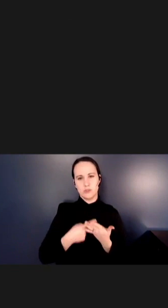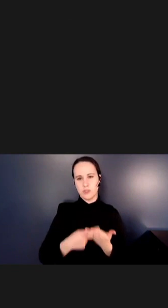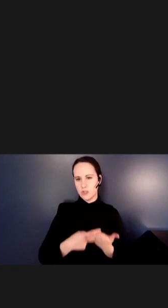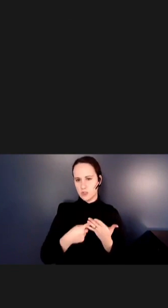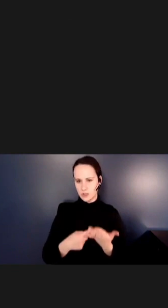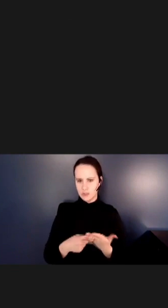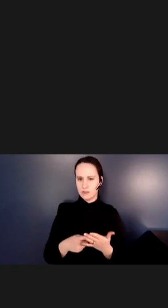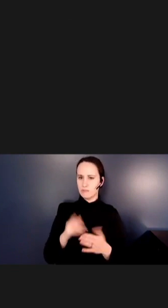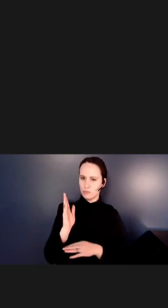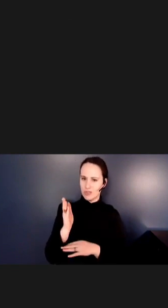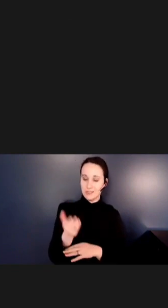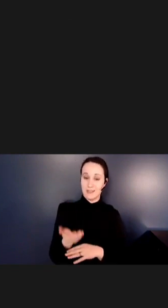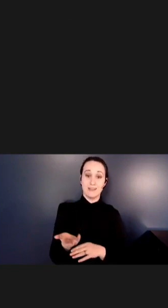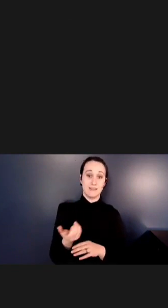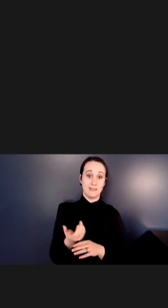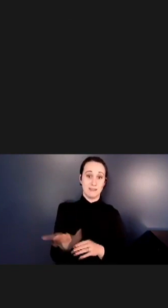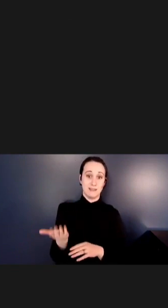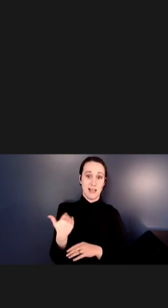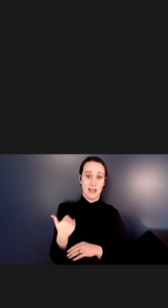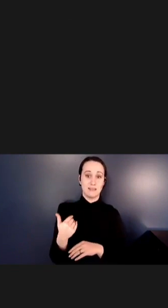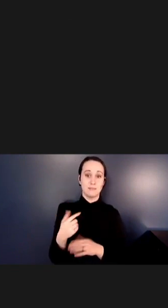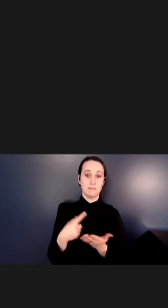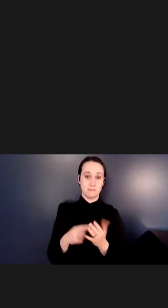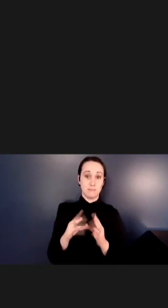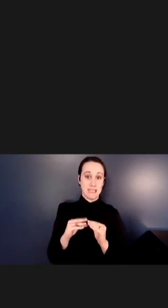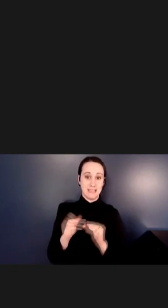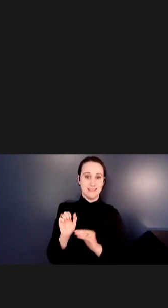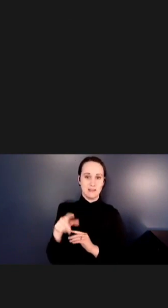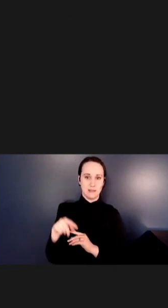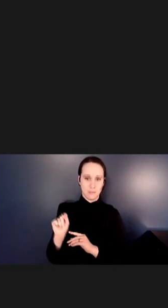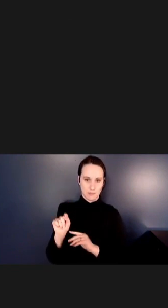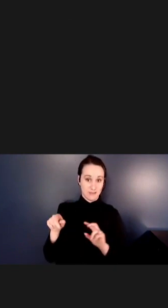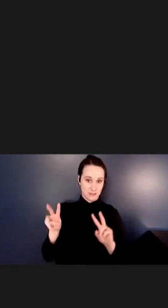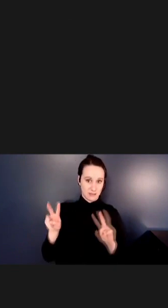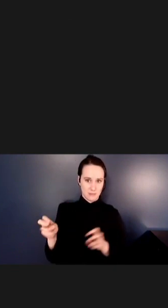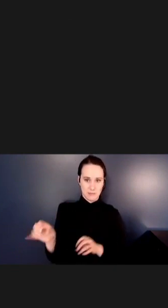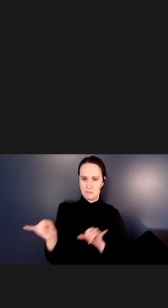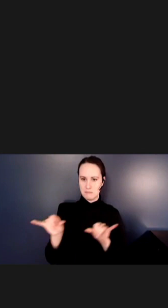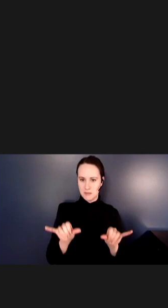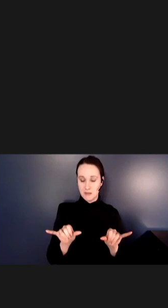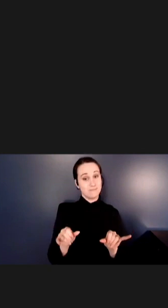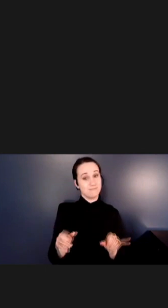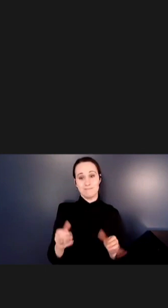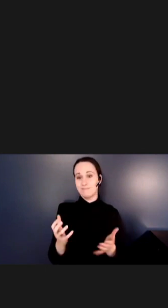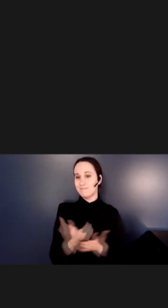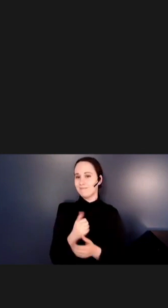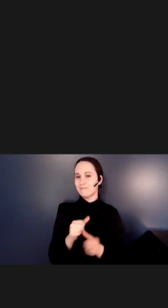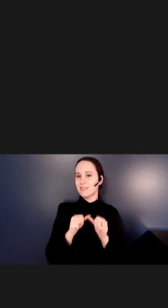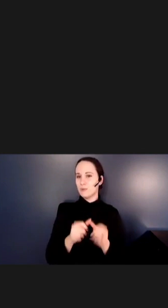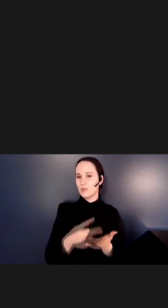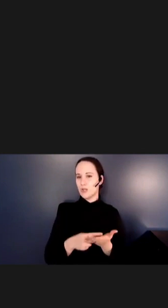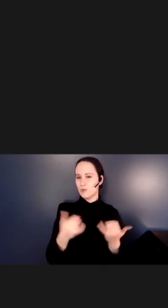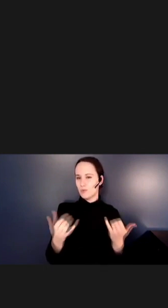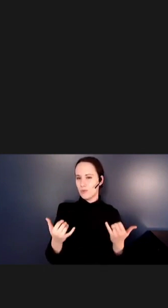in September on this topic, and very glad that we can continue the discussion today. Dr. Bray,